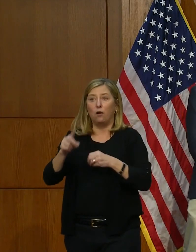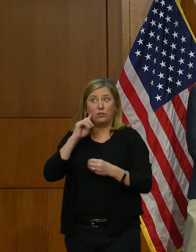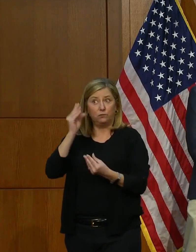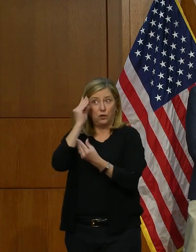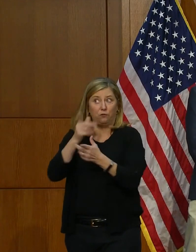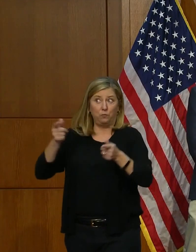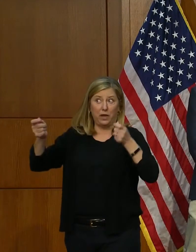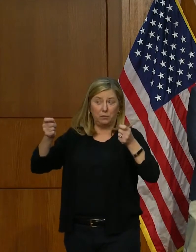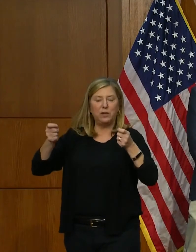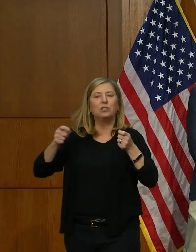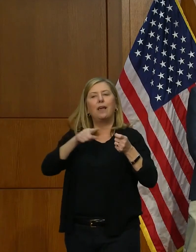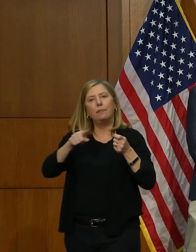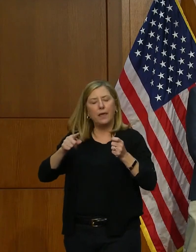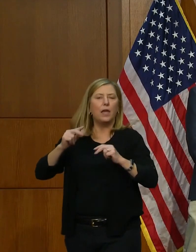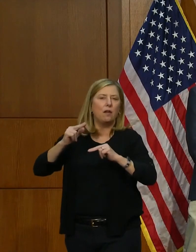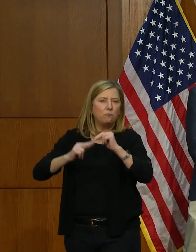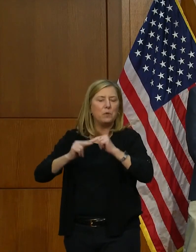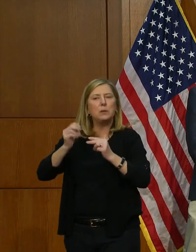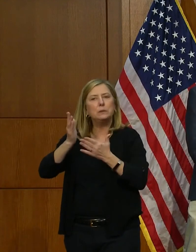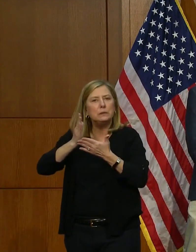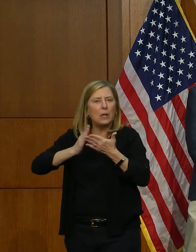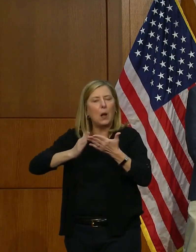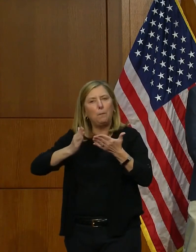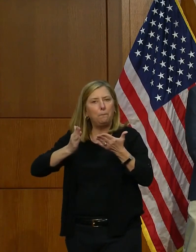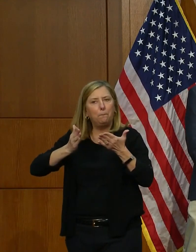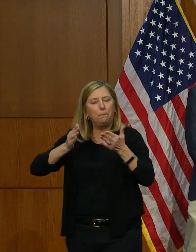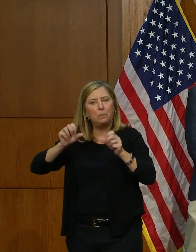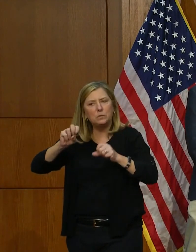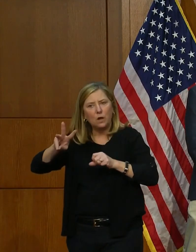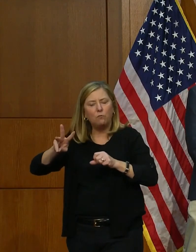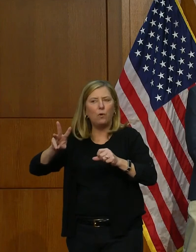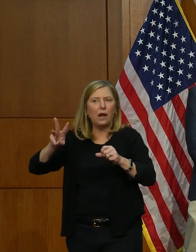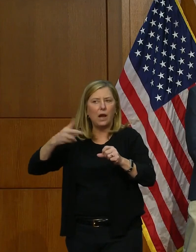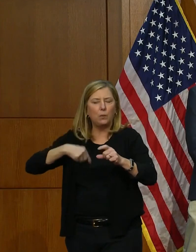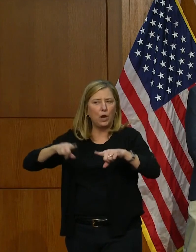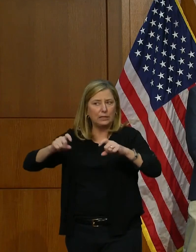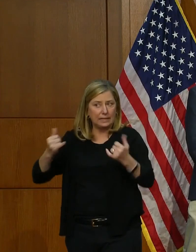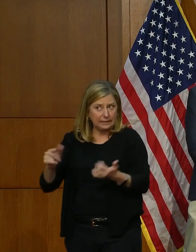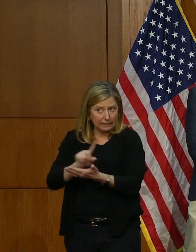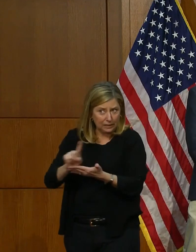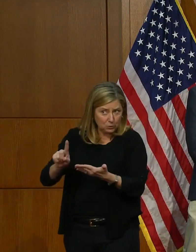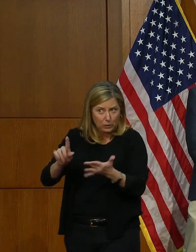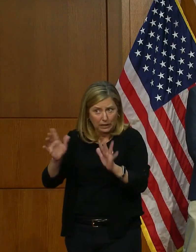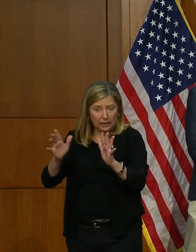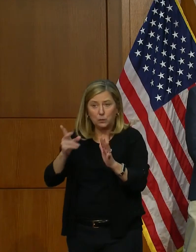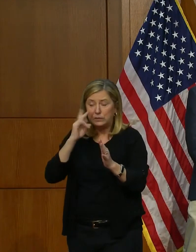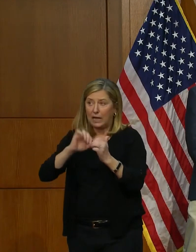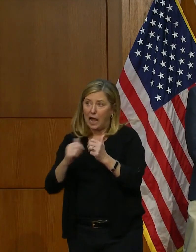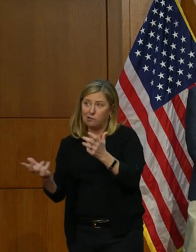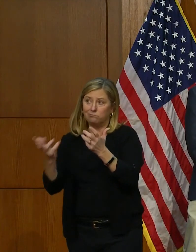TEAM, THE OFFICE OF INFORMATION MANAGEMENT HAS HAS BUILT SOME